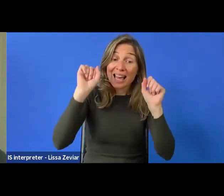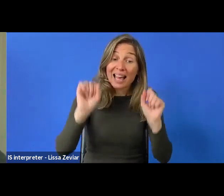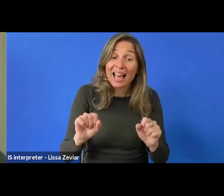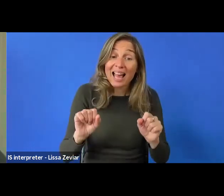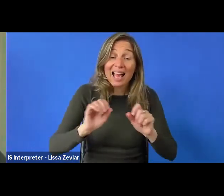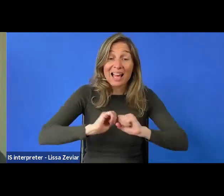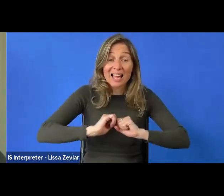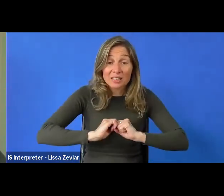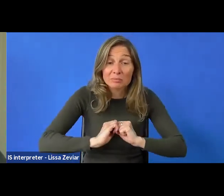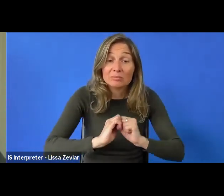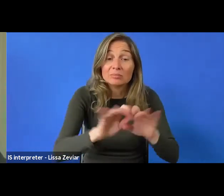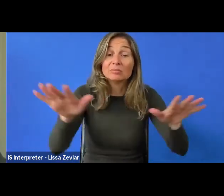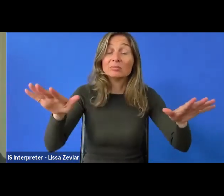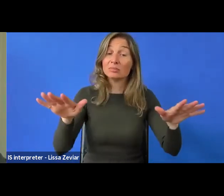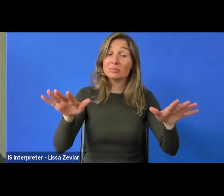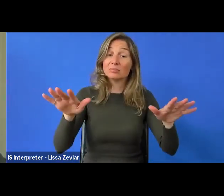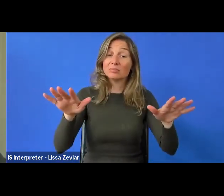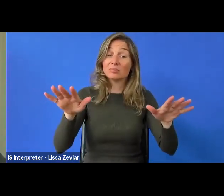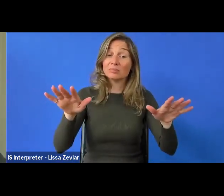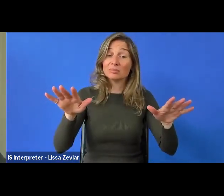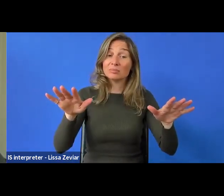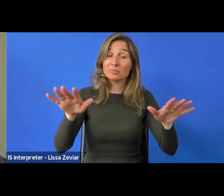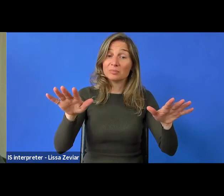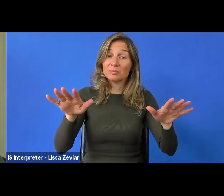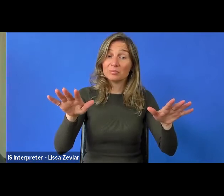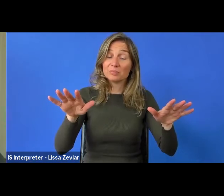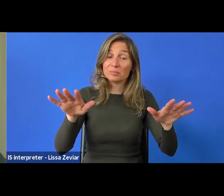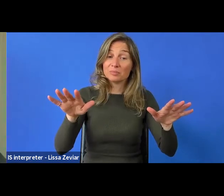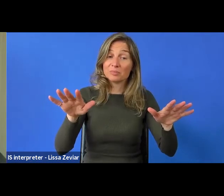It is really a pleasure to moderate this webinar